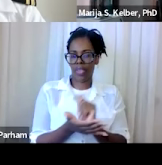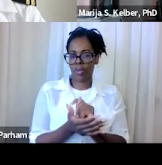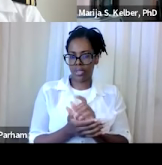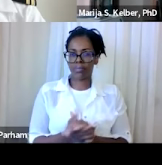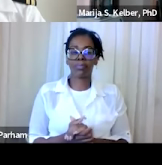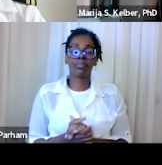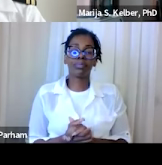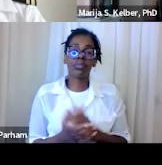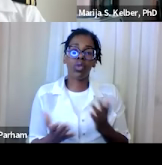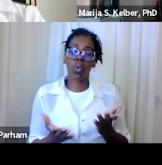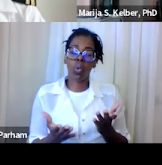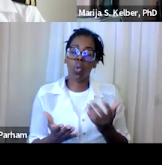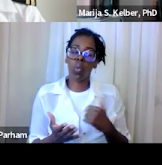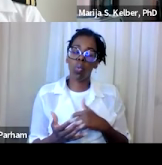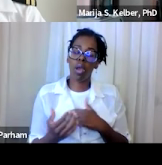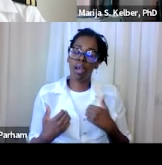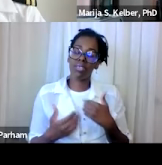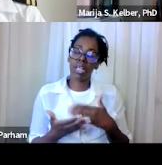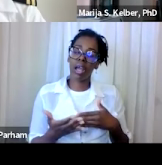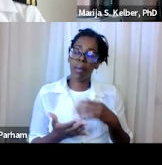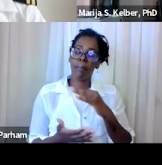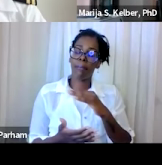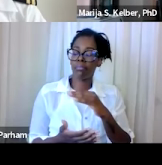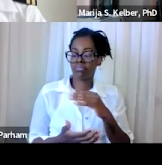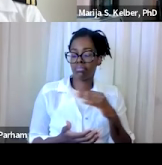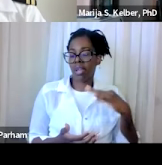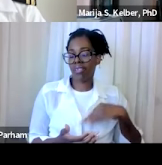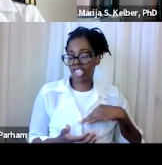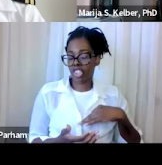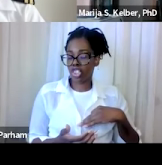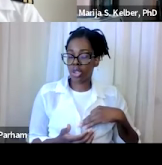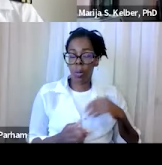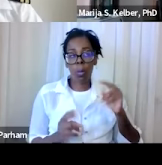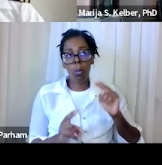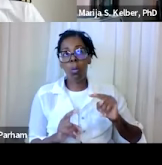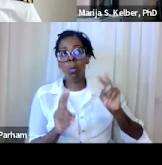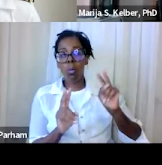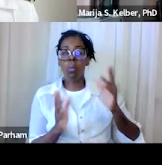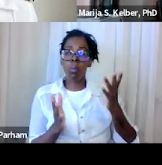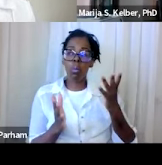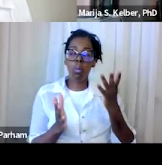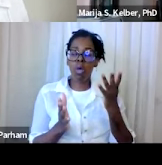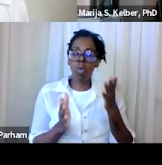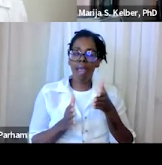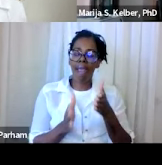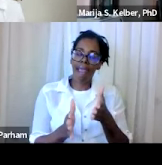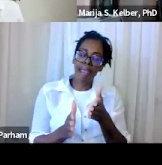So while this gives us some beneficial and promising avenues for implementation and for prevention,